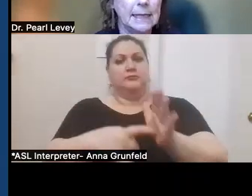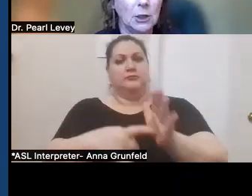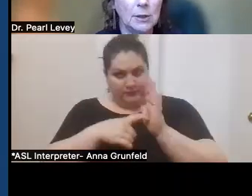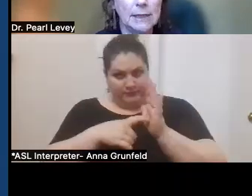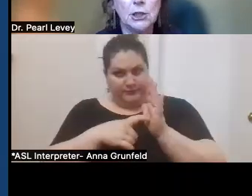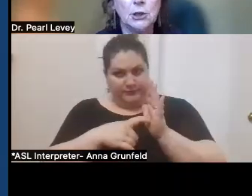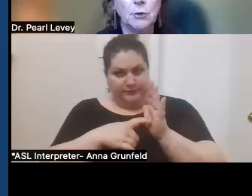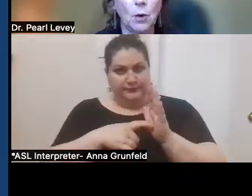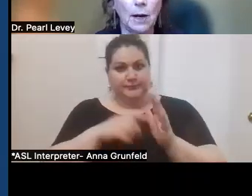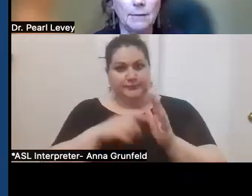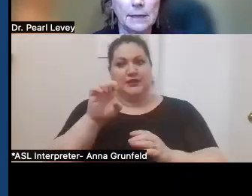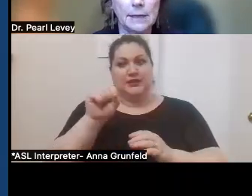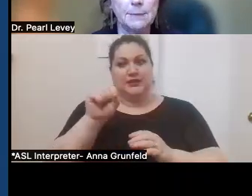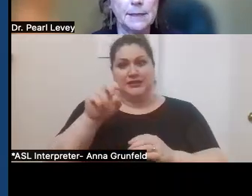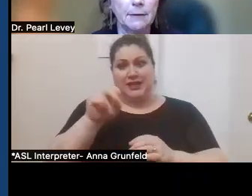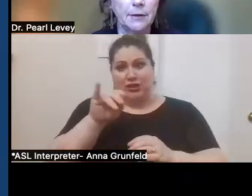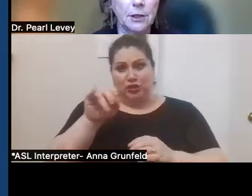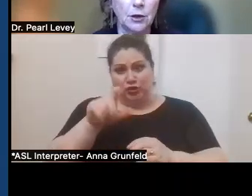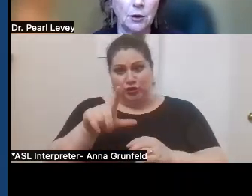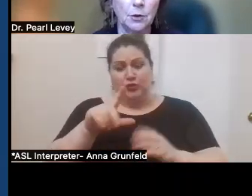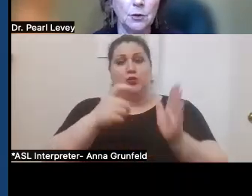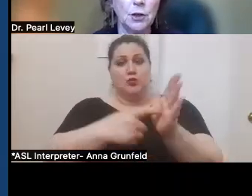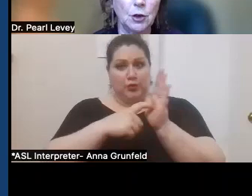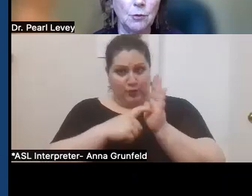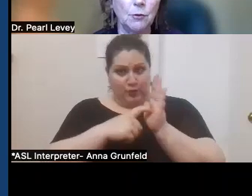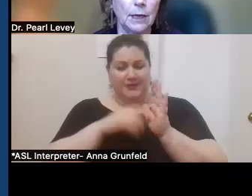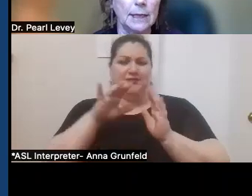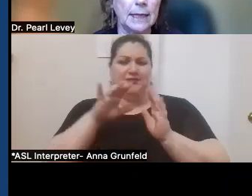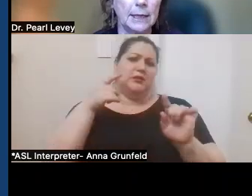Those essential requirements is a specific term used in human rights